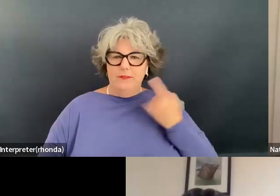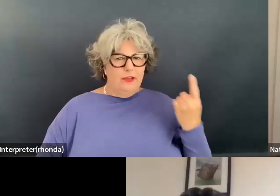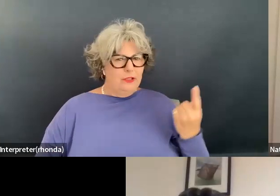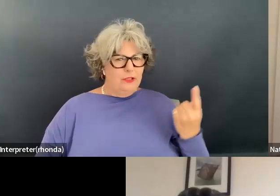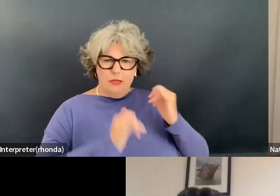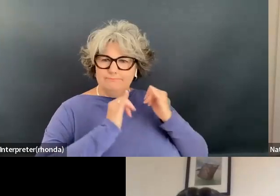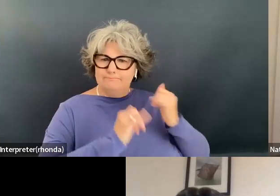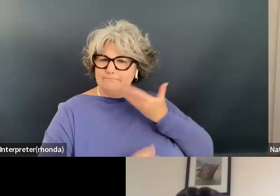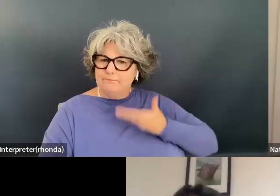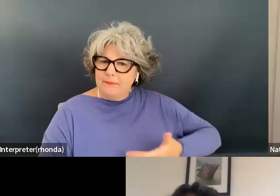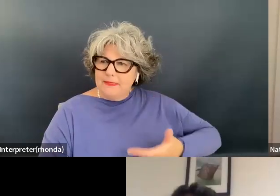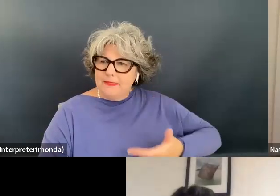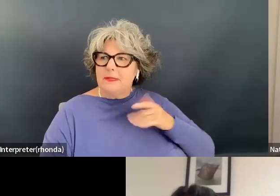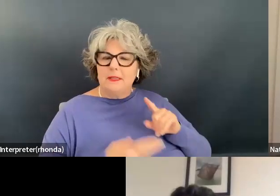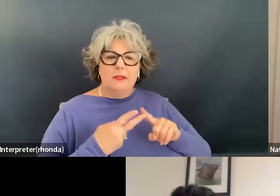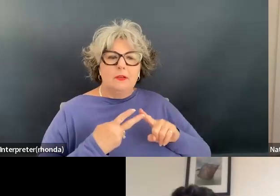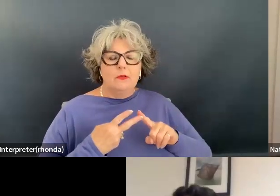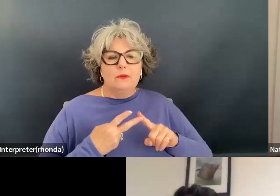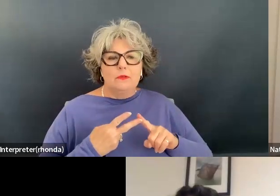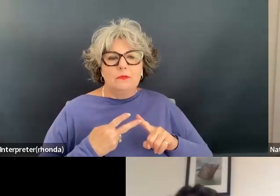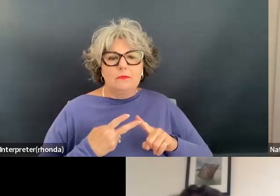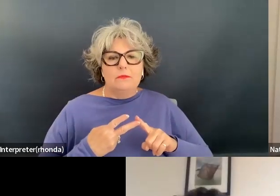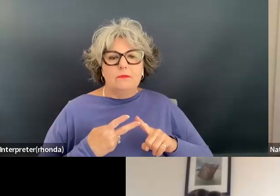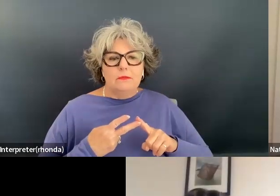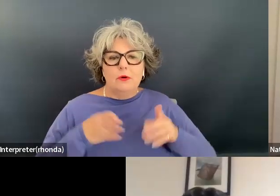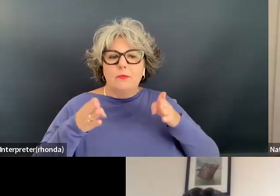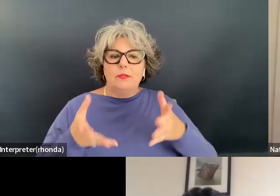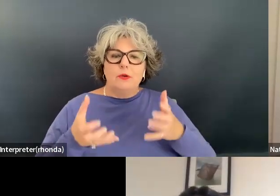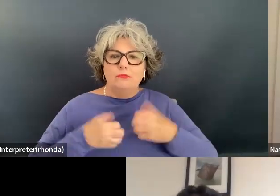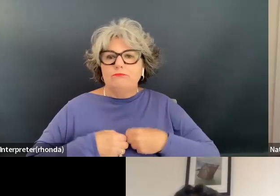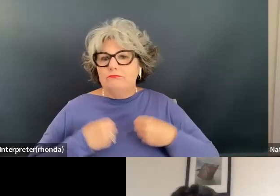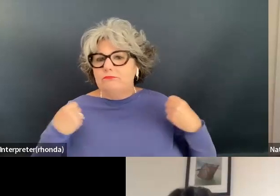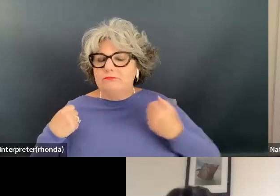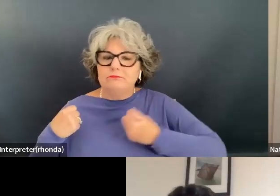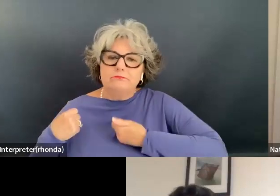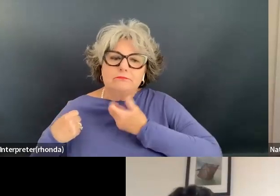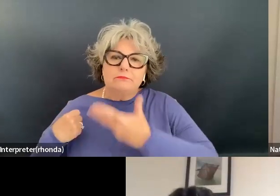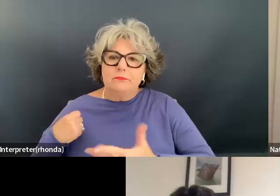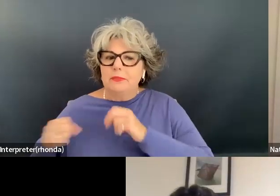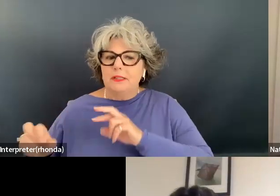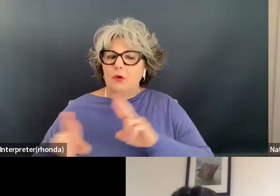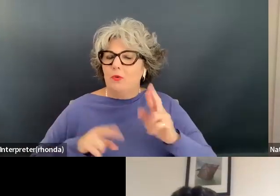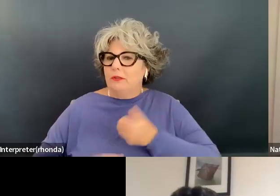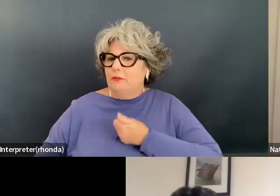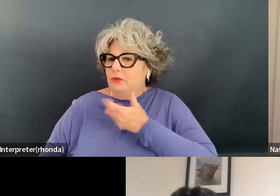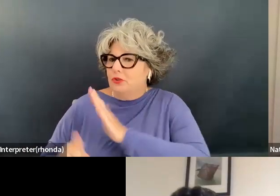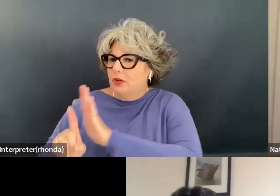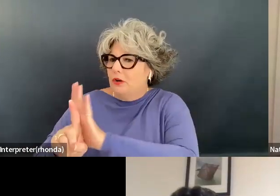Or for anyone who wants to talk about this stuff or is not ready to share their experiences.